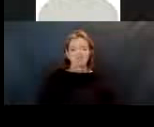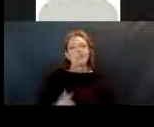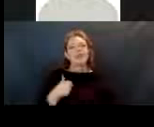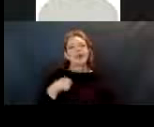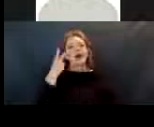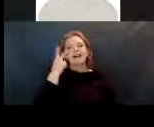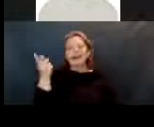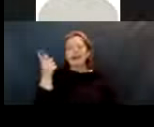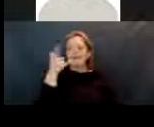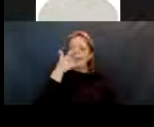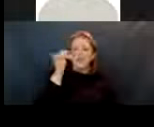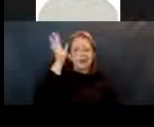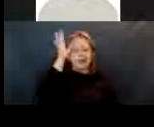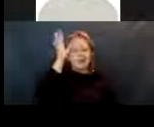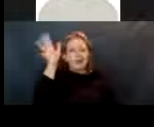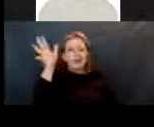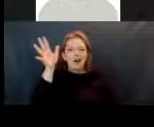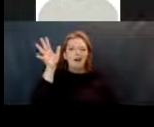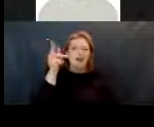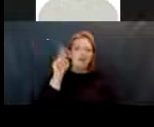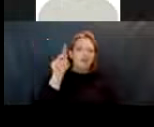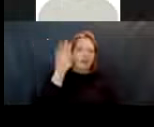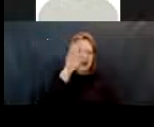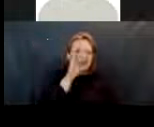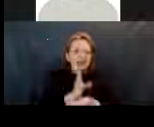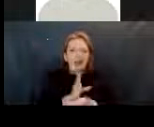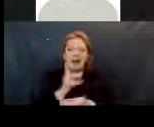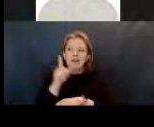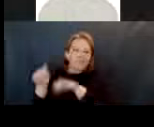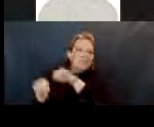Then there was what could have been two middle-aged women, maybe sisters, maybe friends.